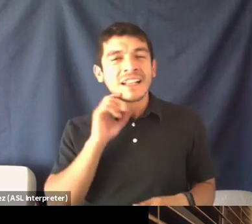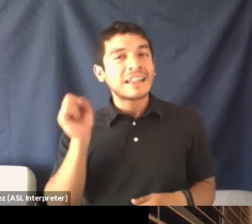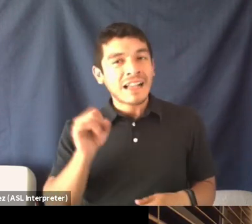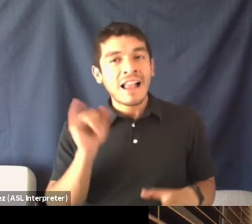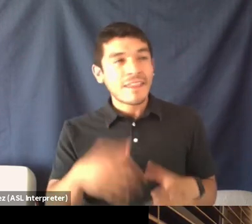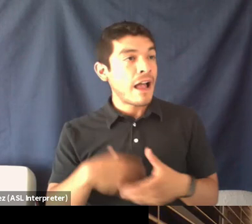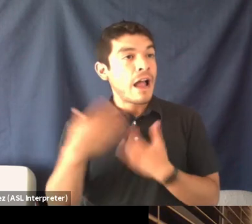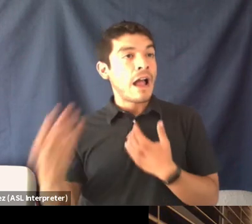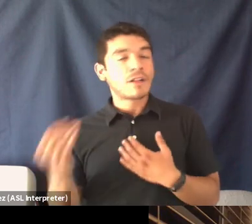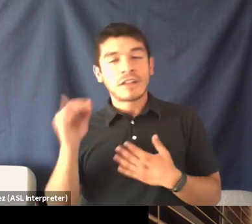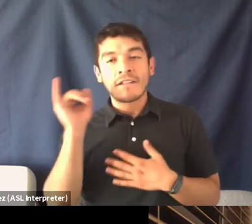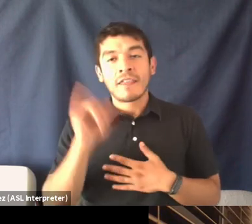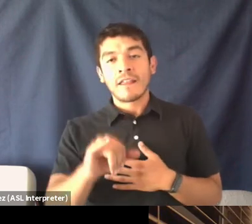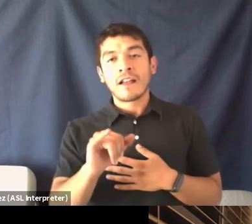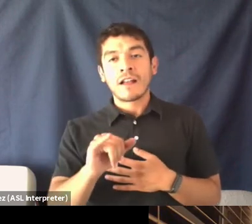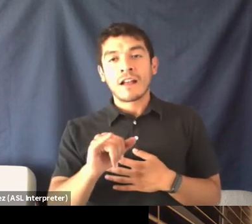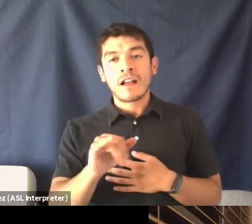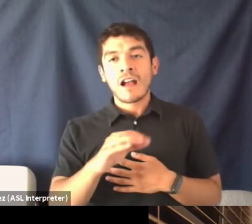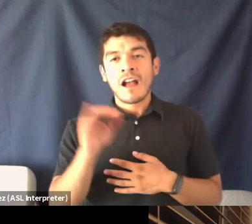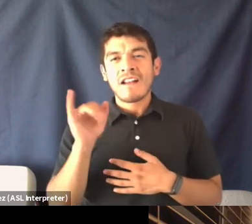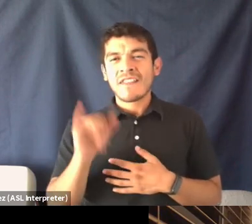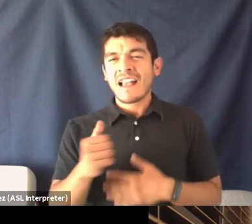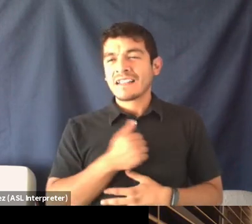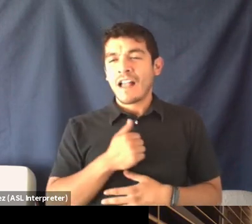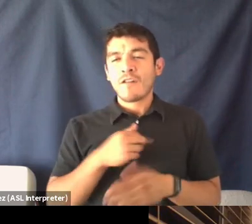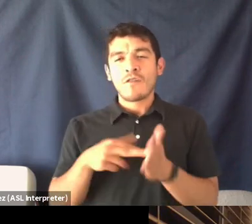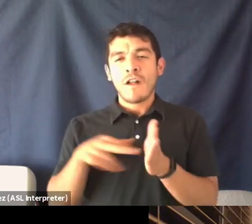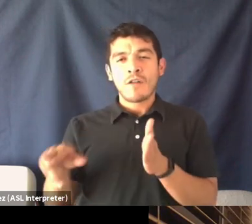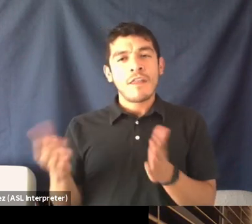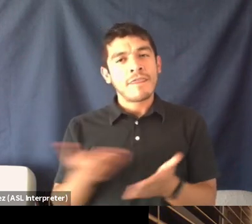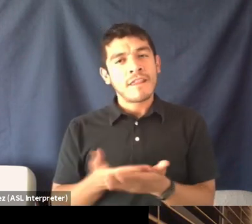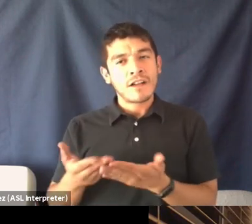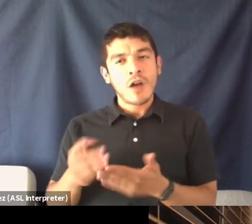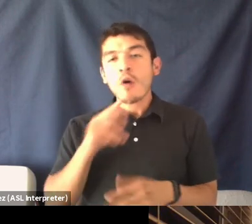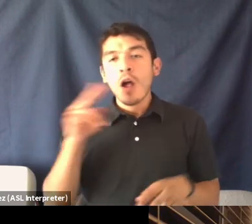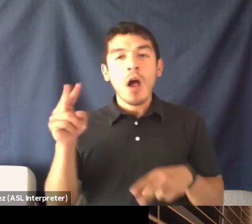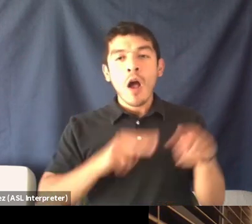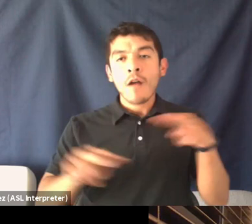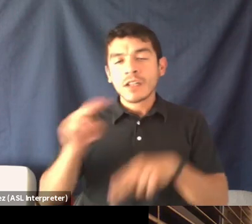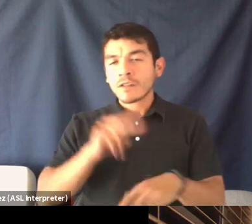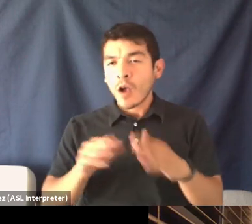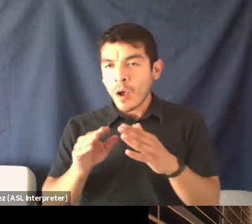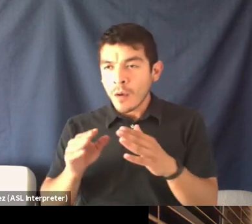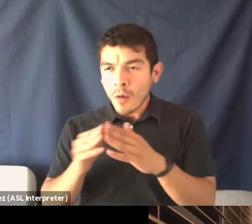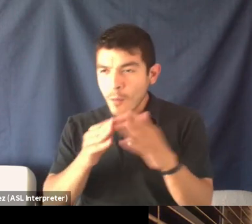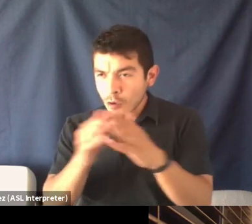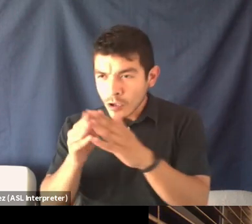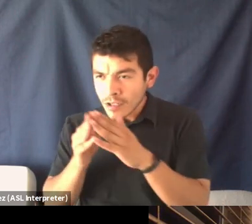of the vernacular of that self-referential stuff. It's it was really like a observational portrait of a community that kind of like goes between